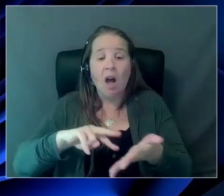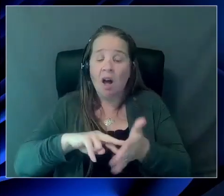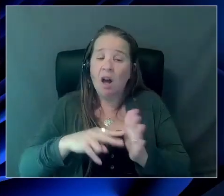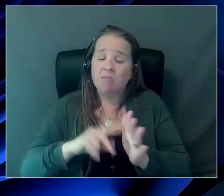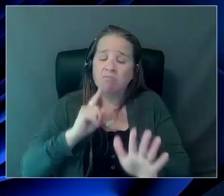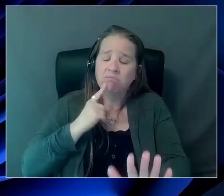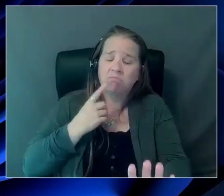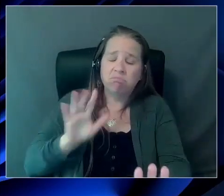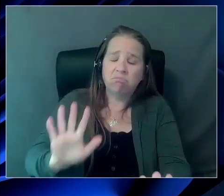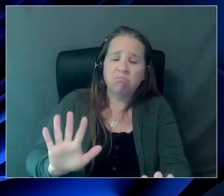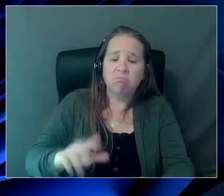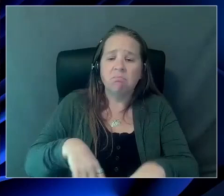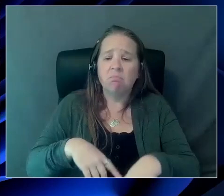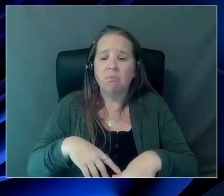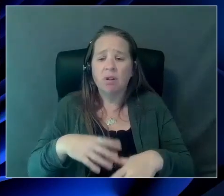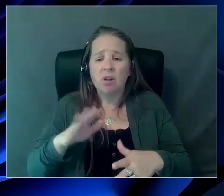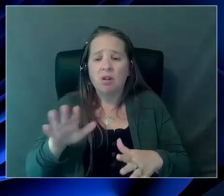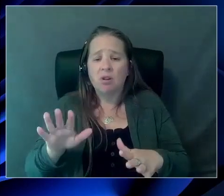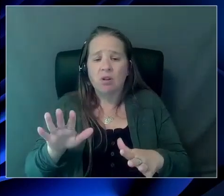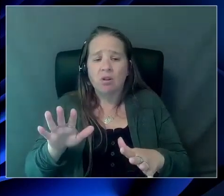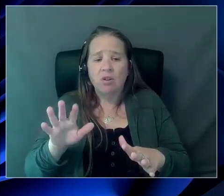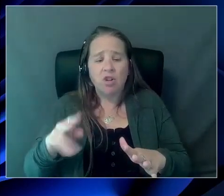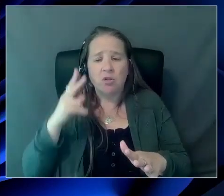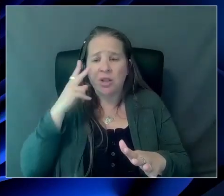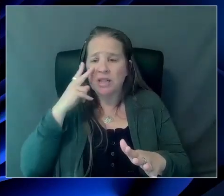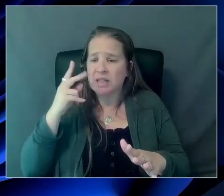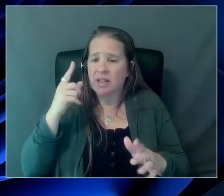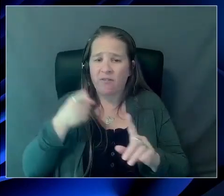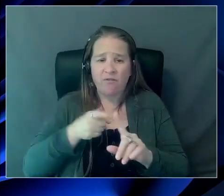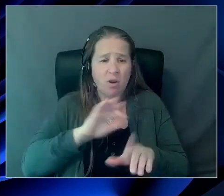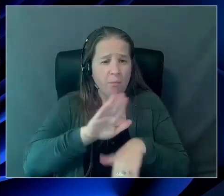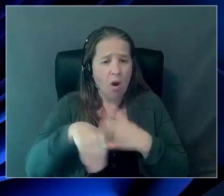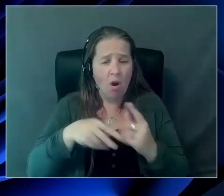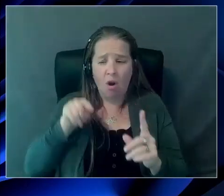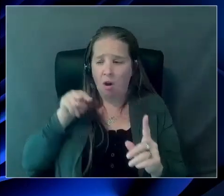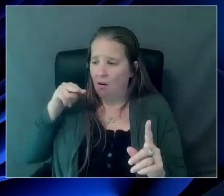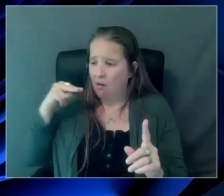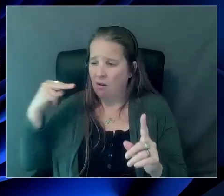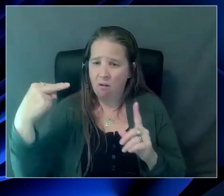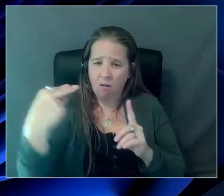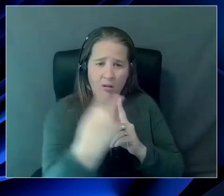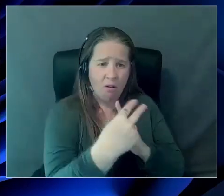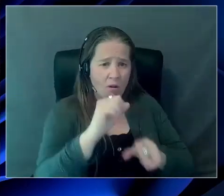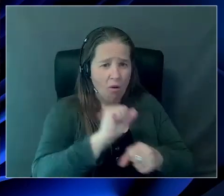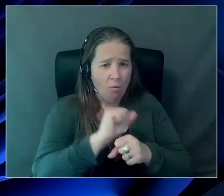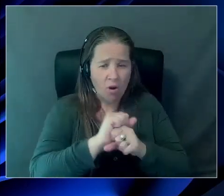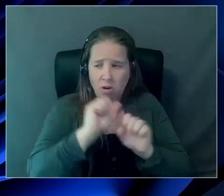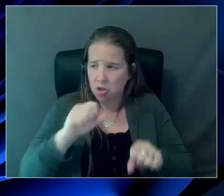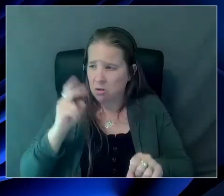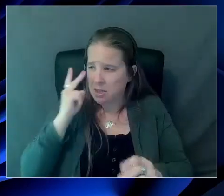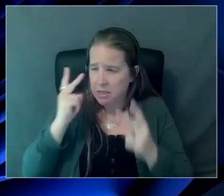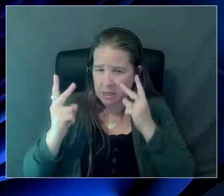It's seen in all aspects of our work every day when we come to the office. Well,